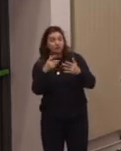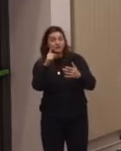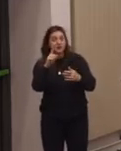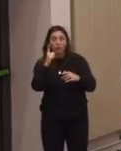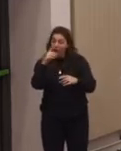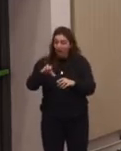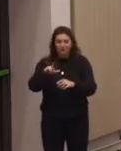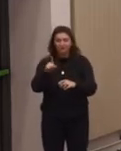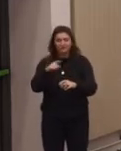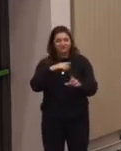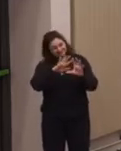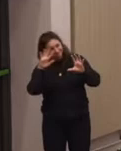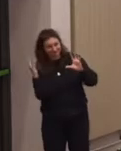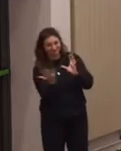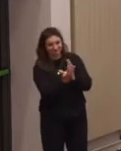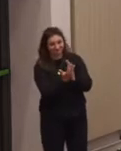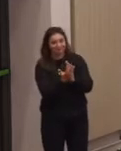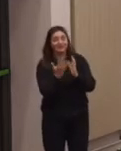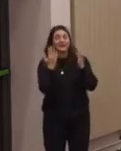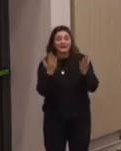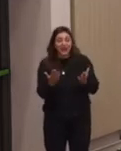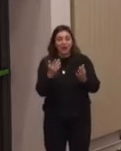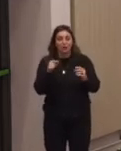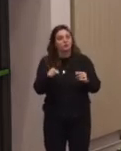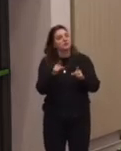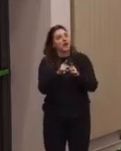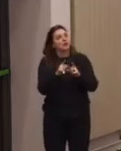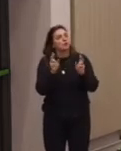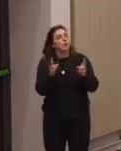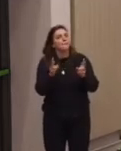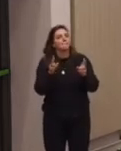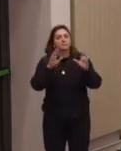emergency, these are even further magnified. And some of the factors that increase that